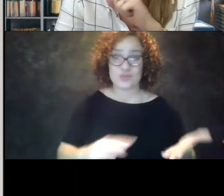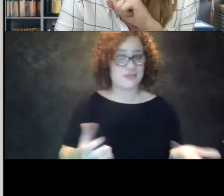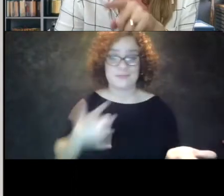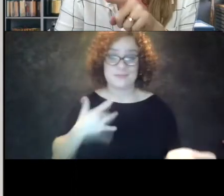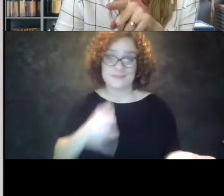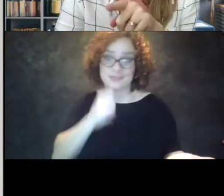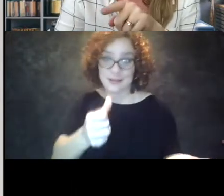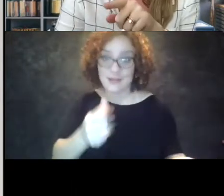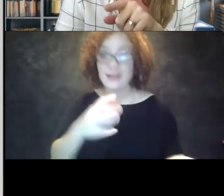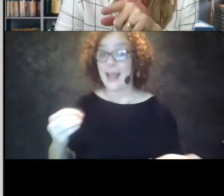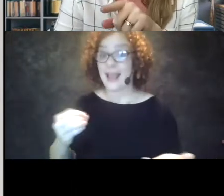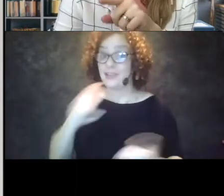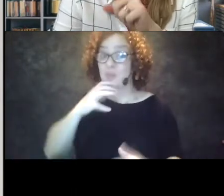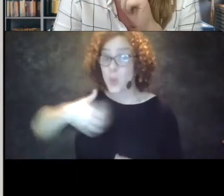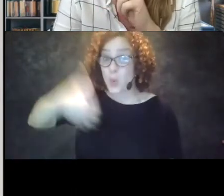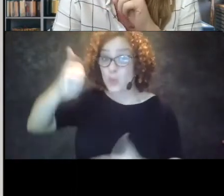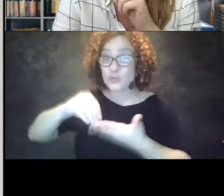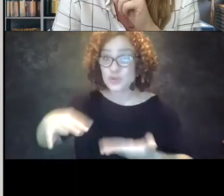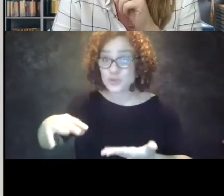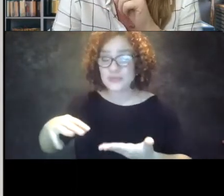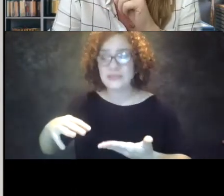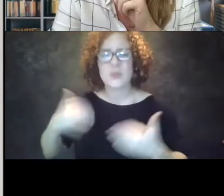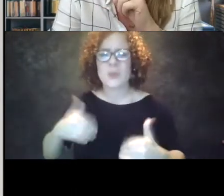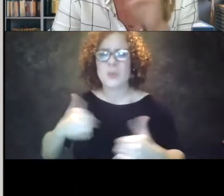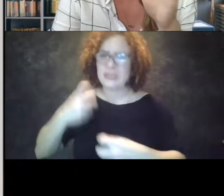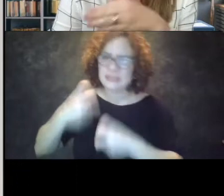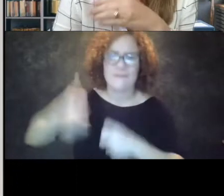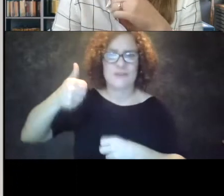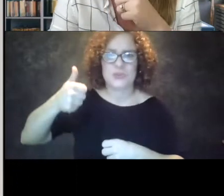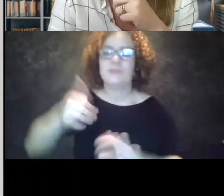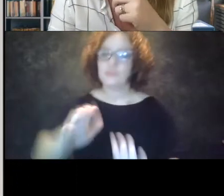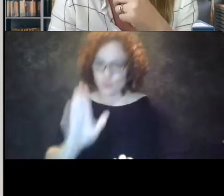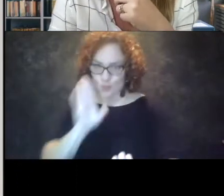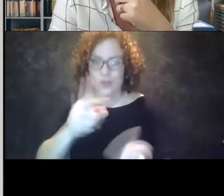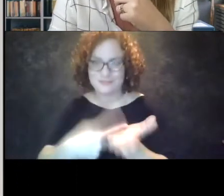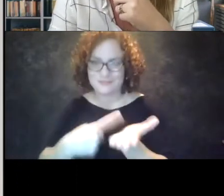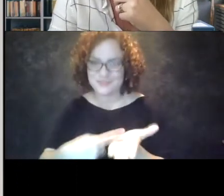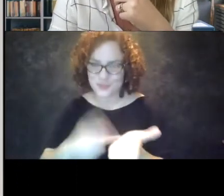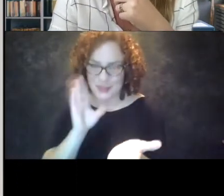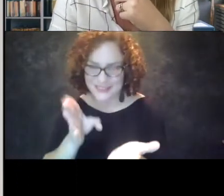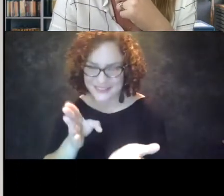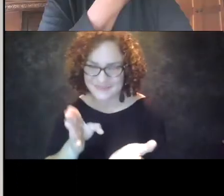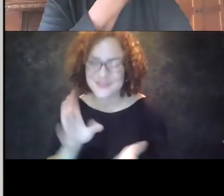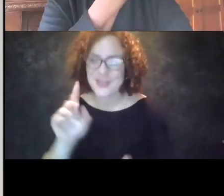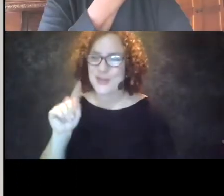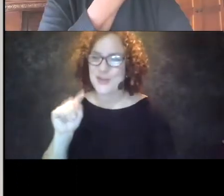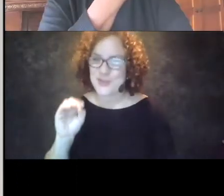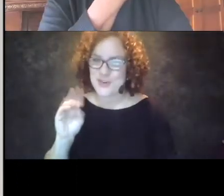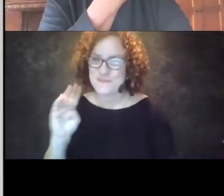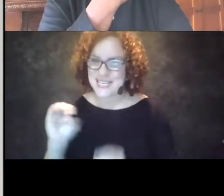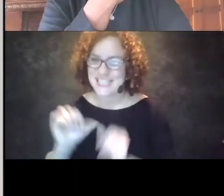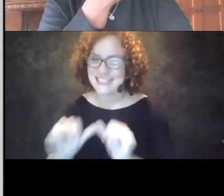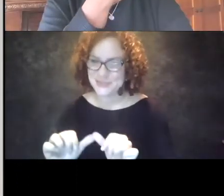we are also going to get to so To be continued, yeah. And then Marianne also said she tries